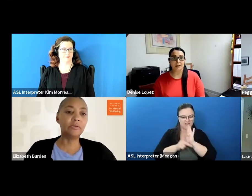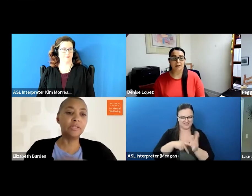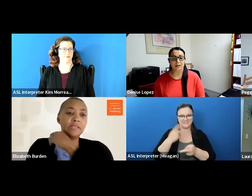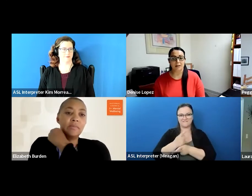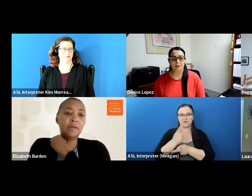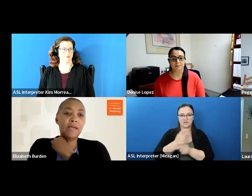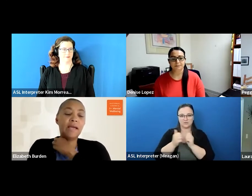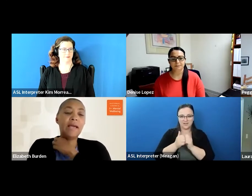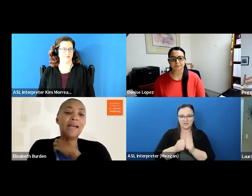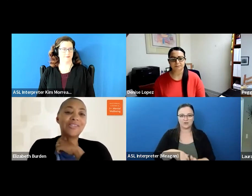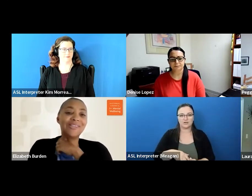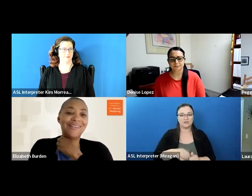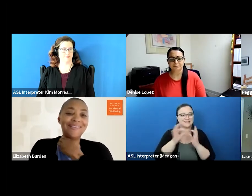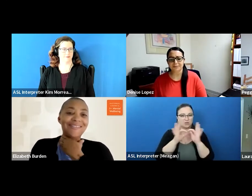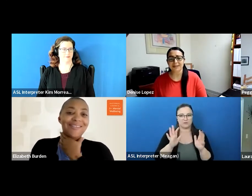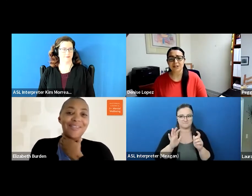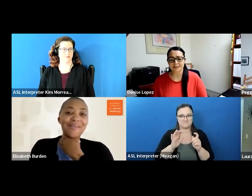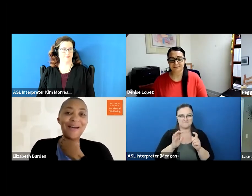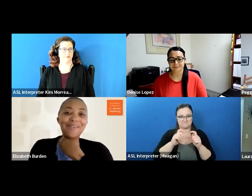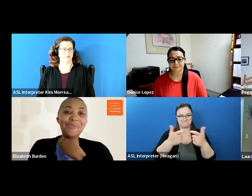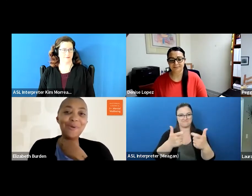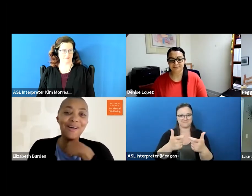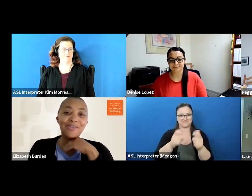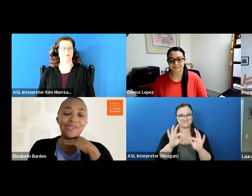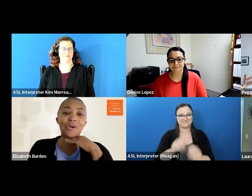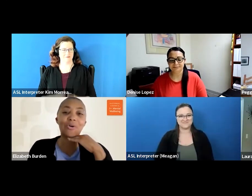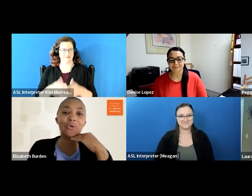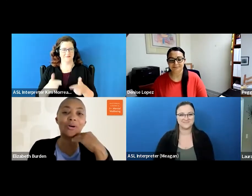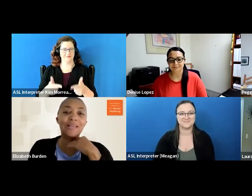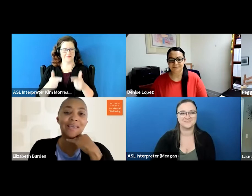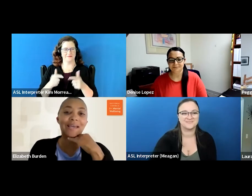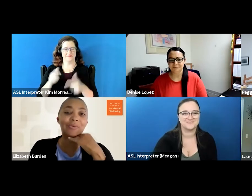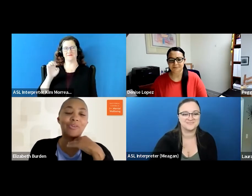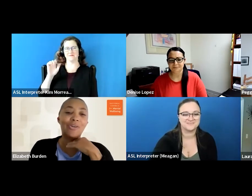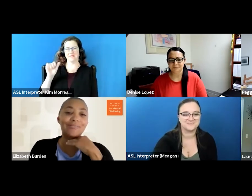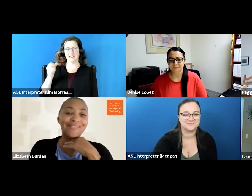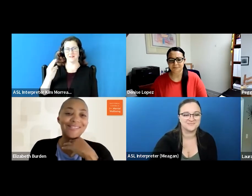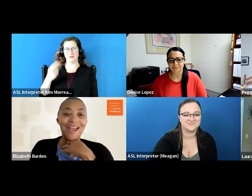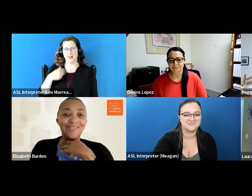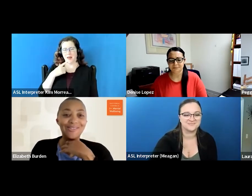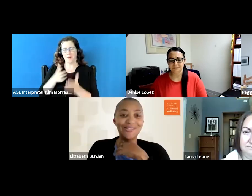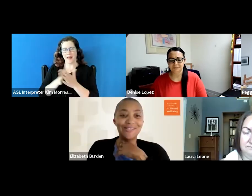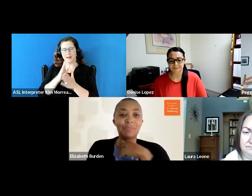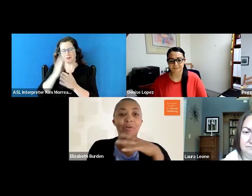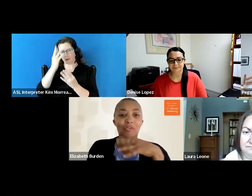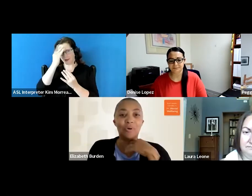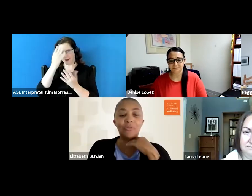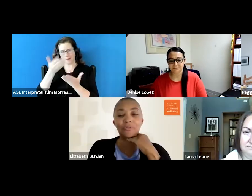So Dan, Denise, I'm gonna ask you to think about as well. So again, with all of these challenges for both